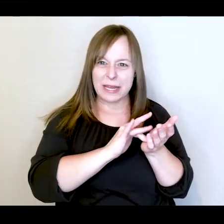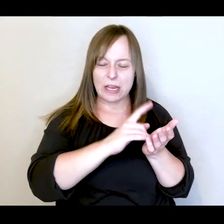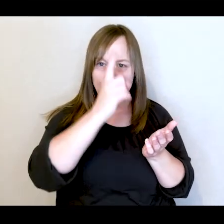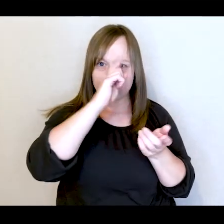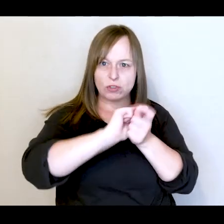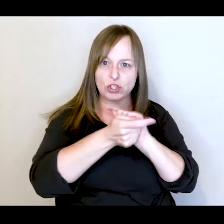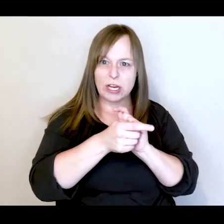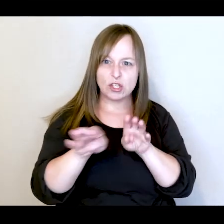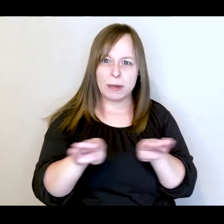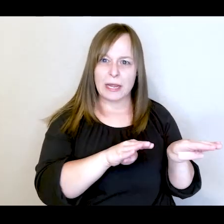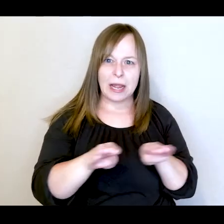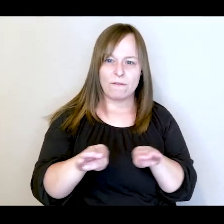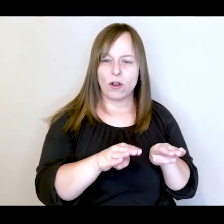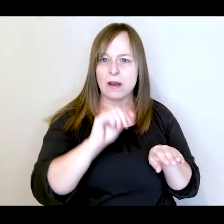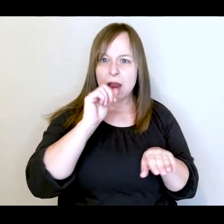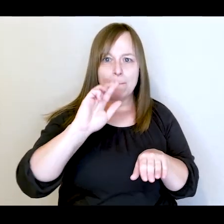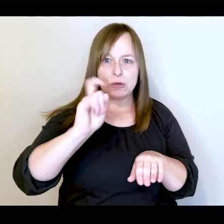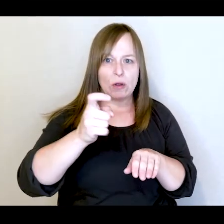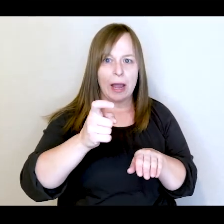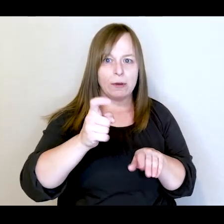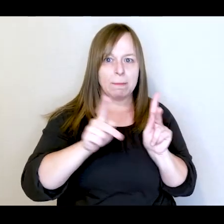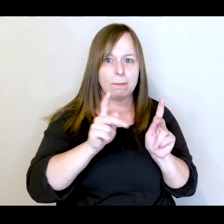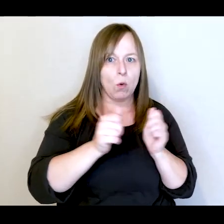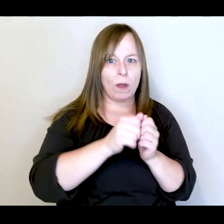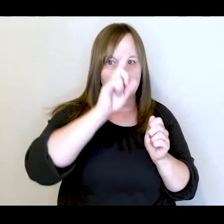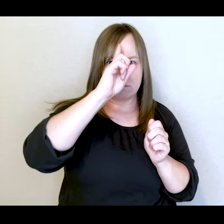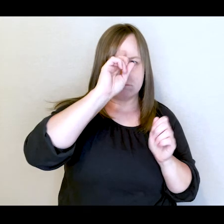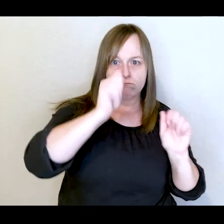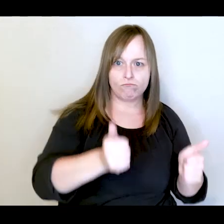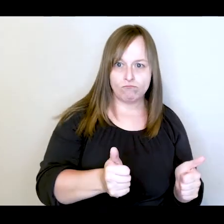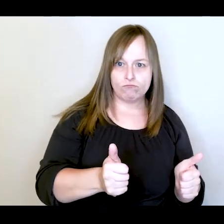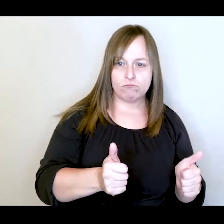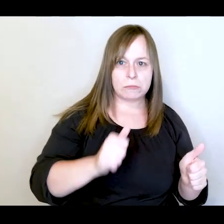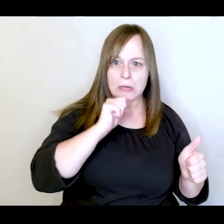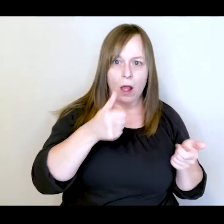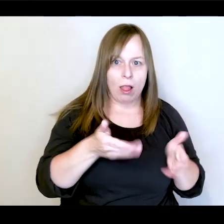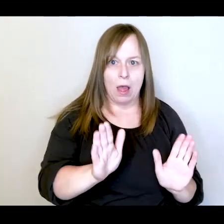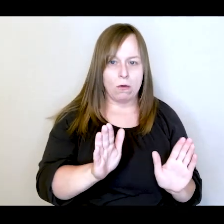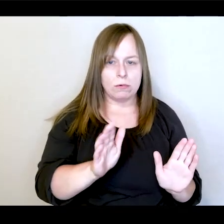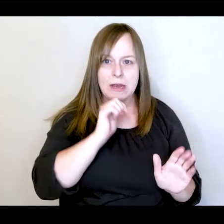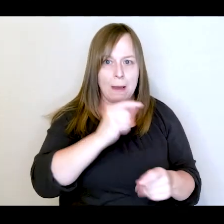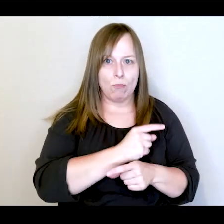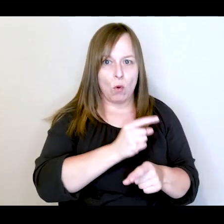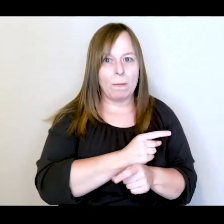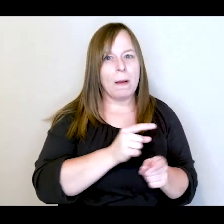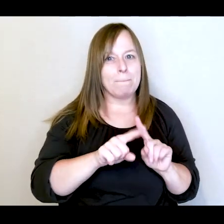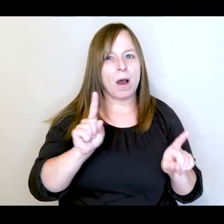is not prescribed and not appropriate for people with dementia but it's often